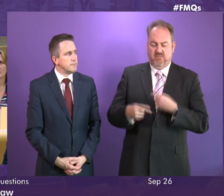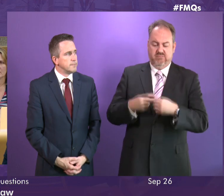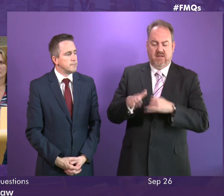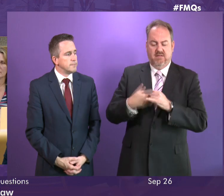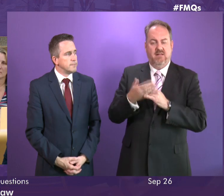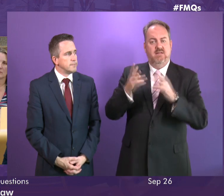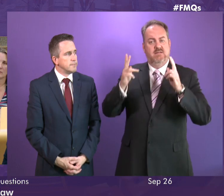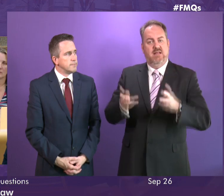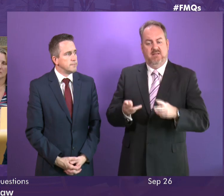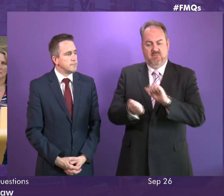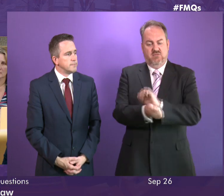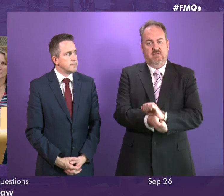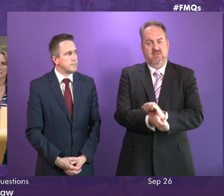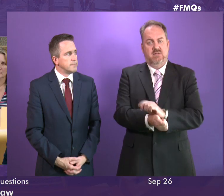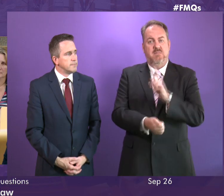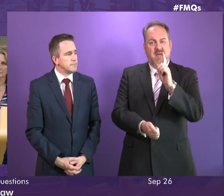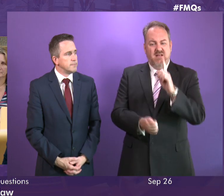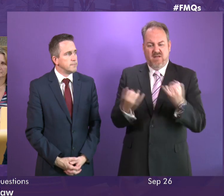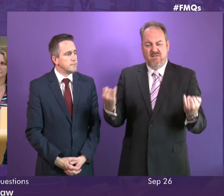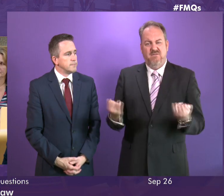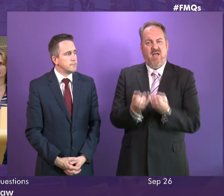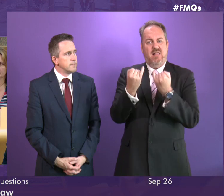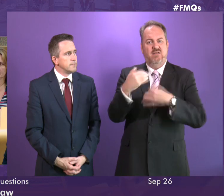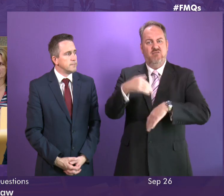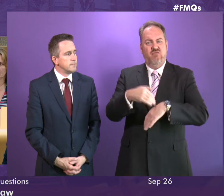This week, most of us were shocked to learn that violent crime in Scotland has risen by